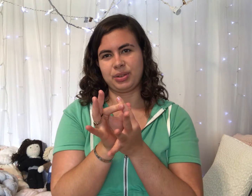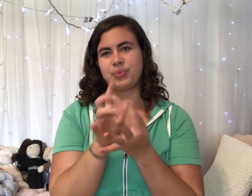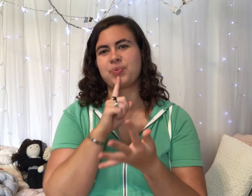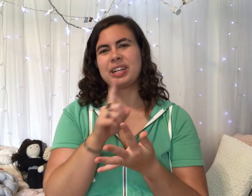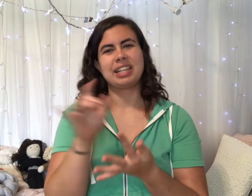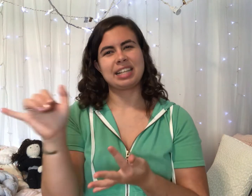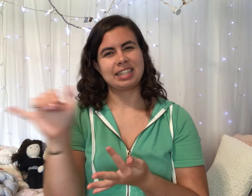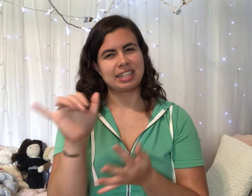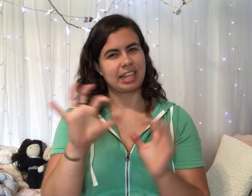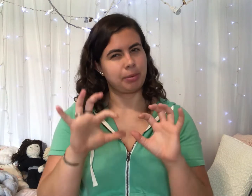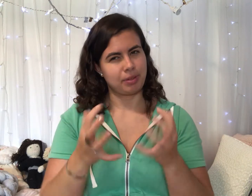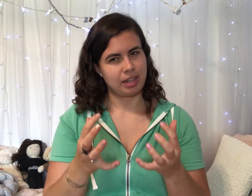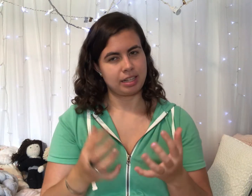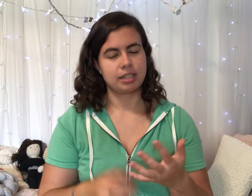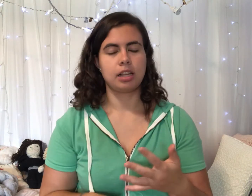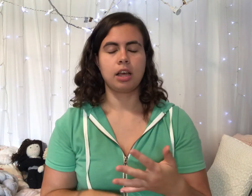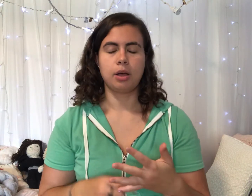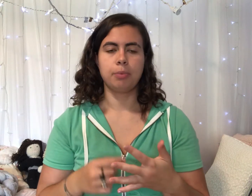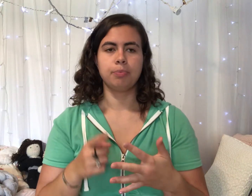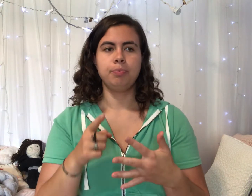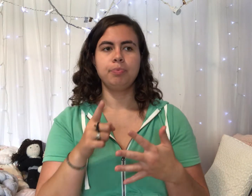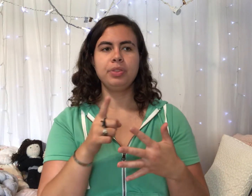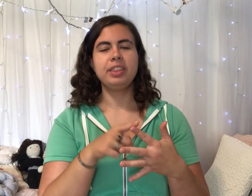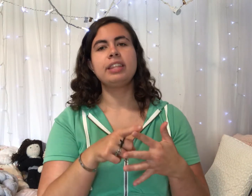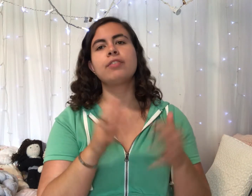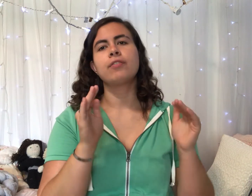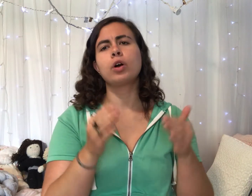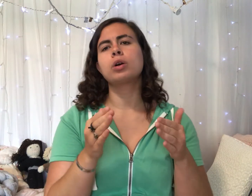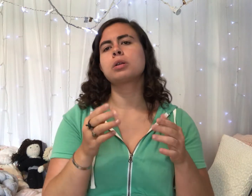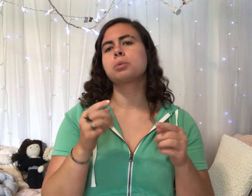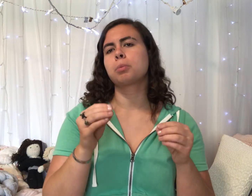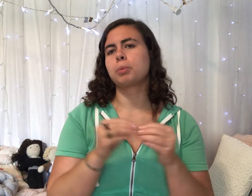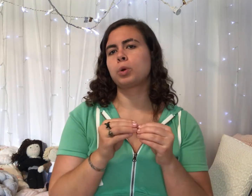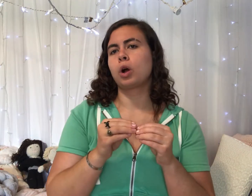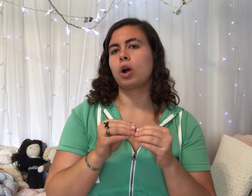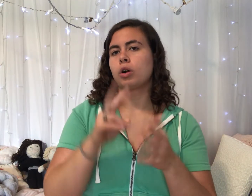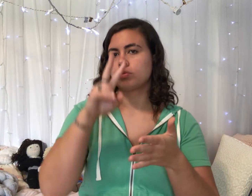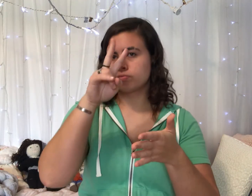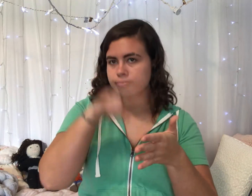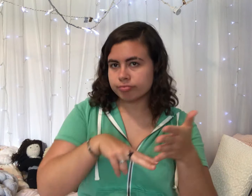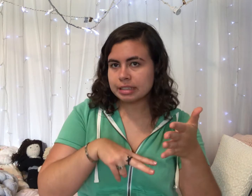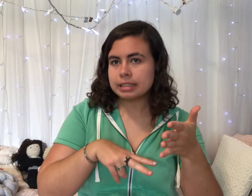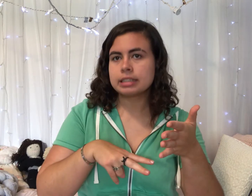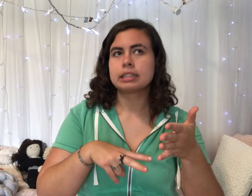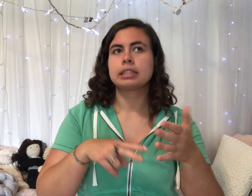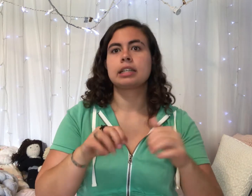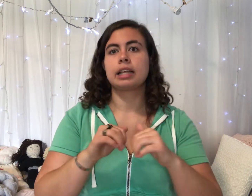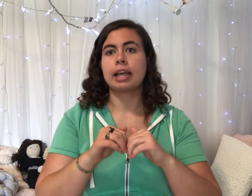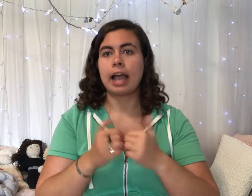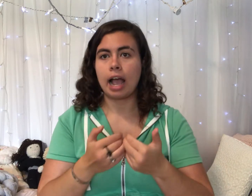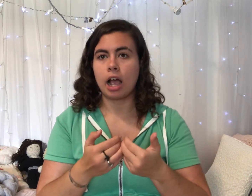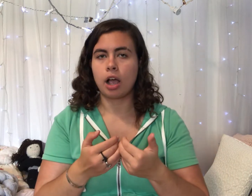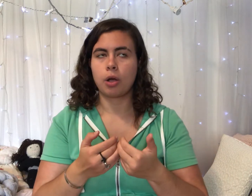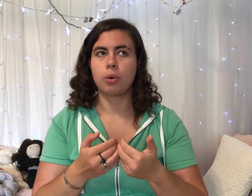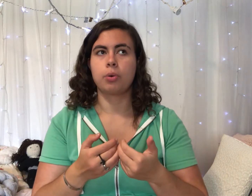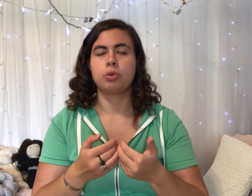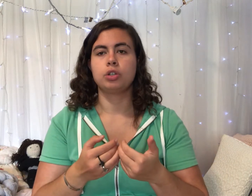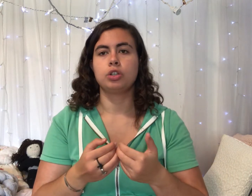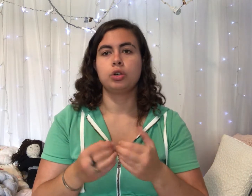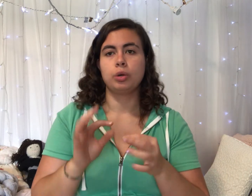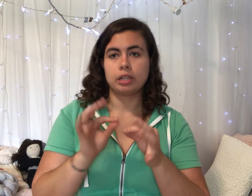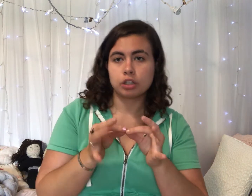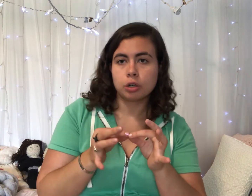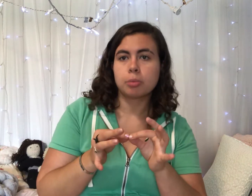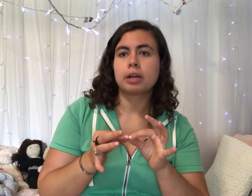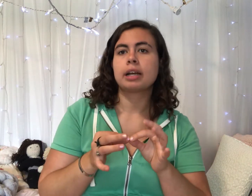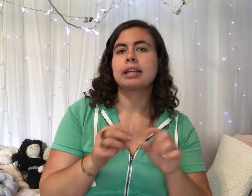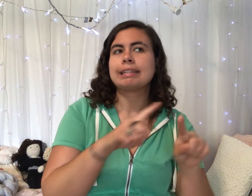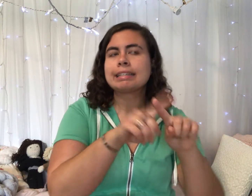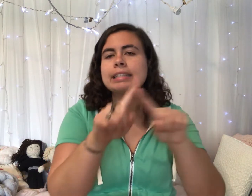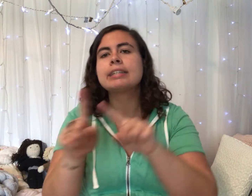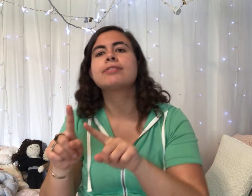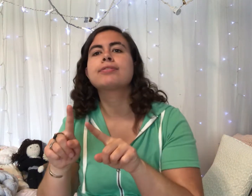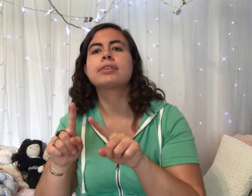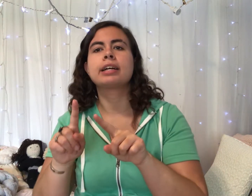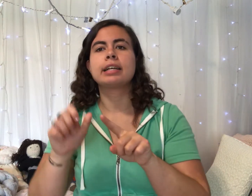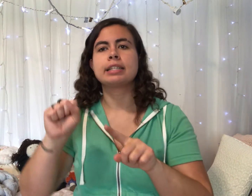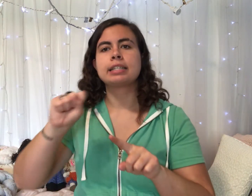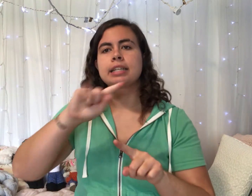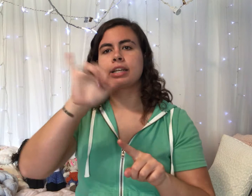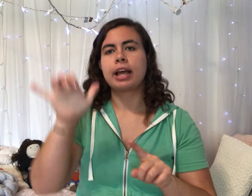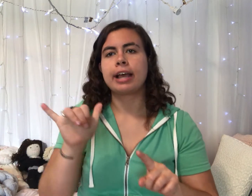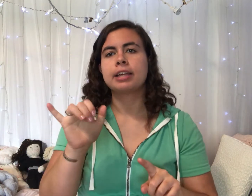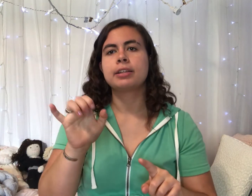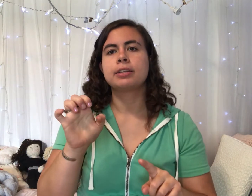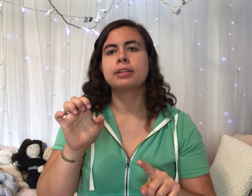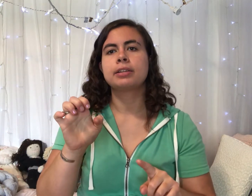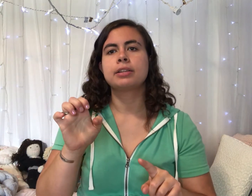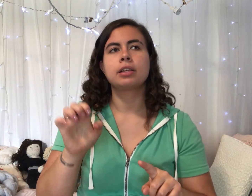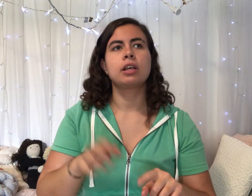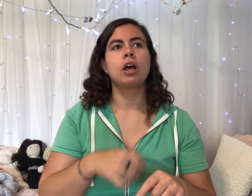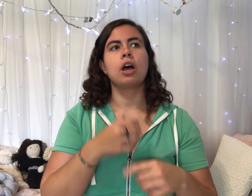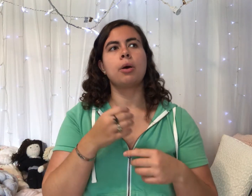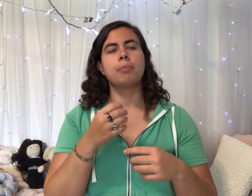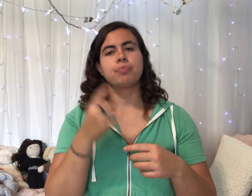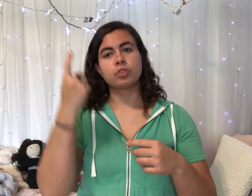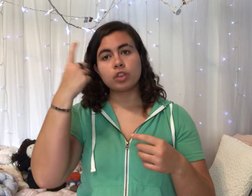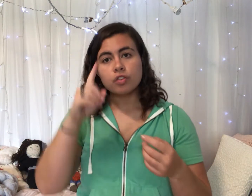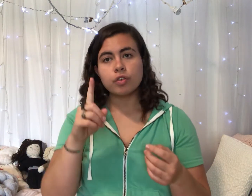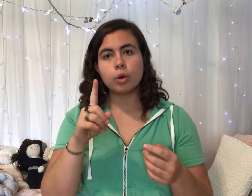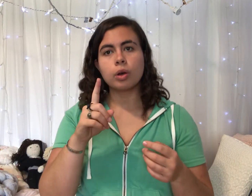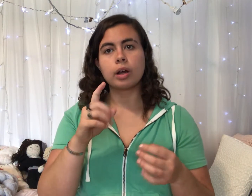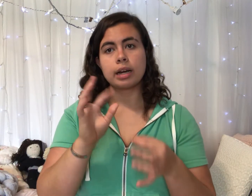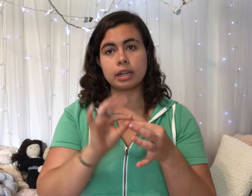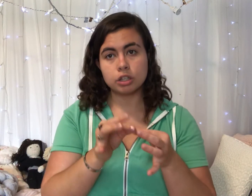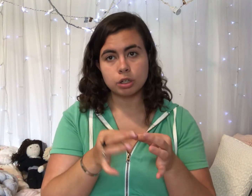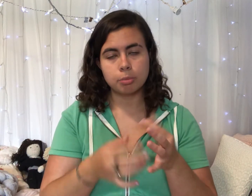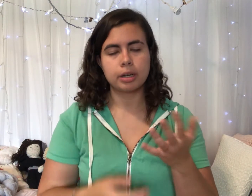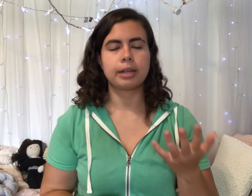They're really the same class but the lab focuses more on reading about different styles of interpreting